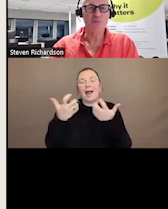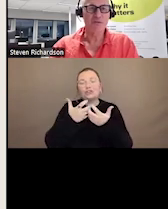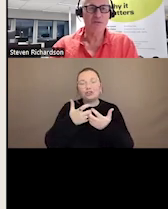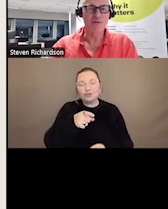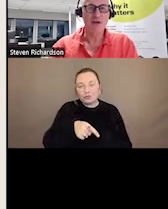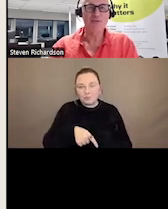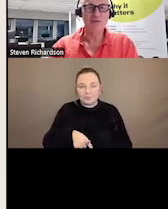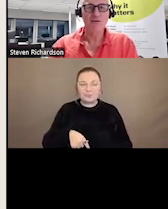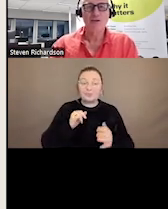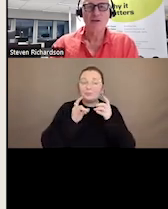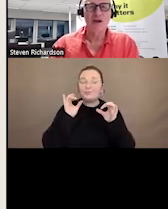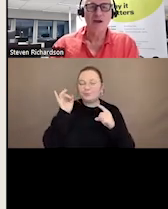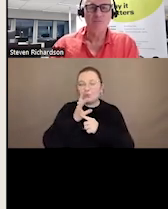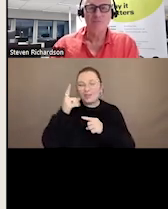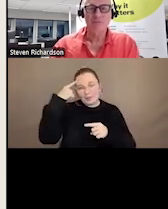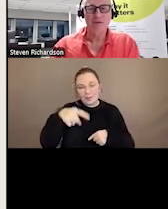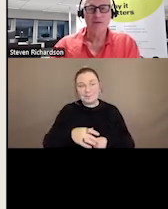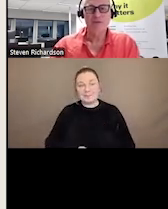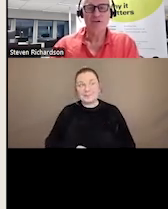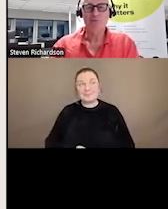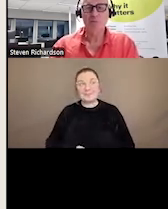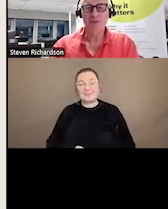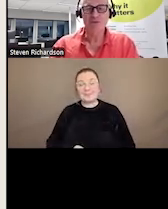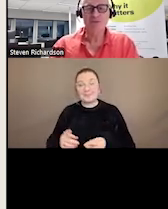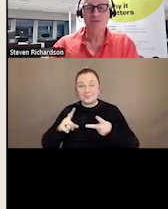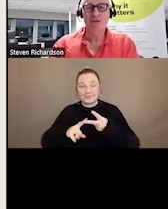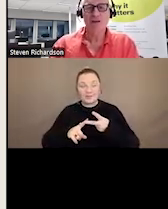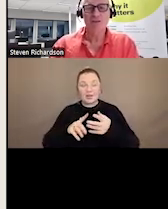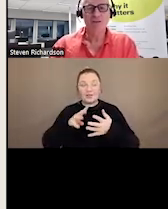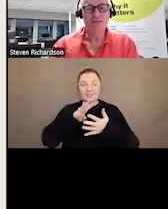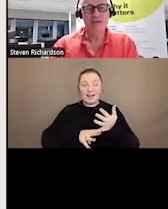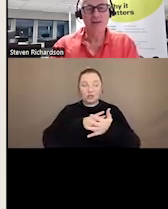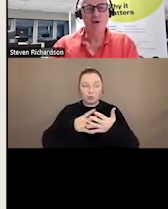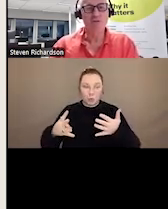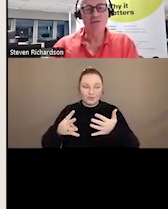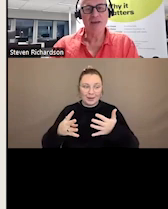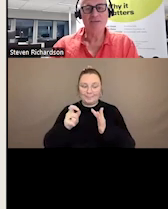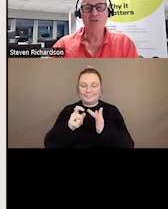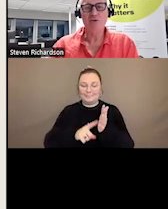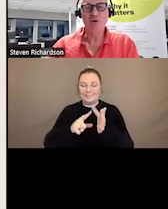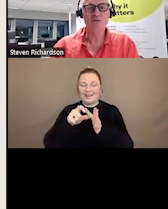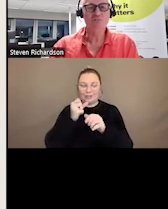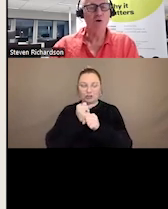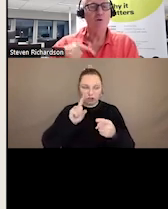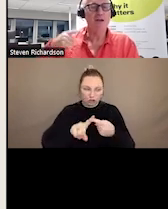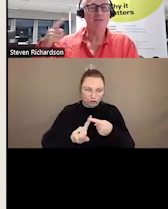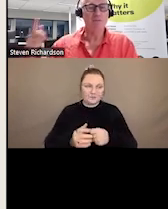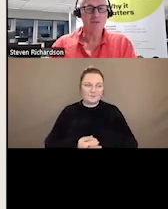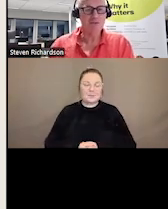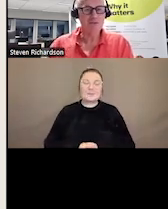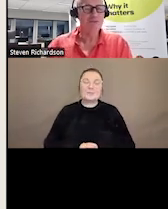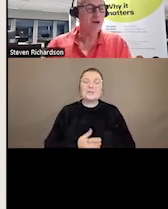to think about that. Scheduled pledges, the idea on the day that you will roll out some pledges.